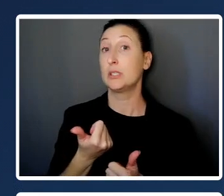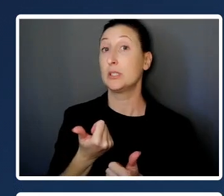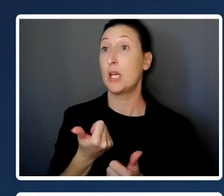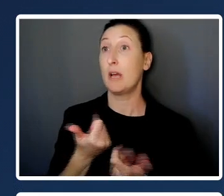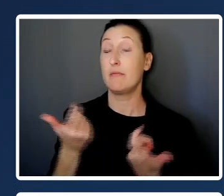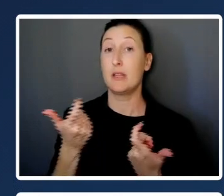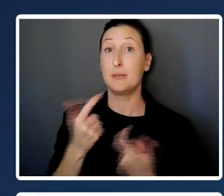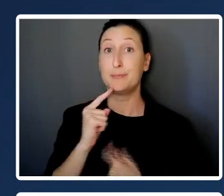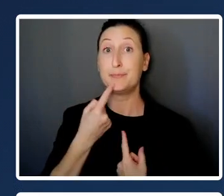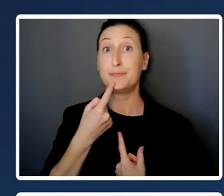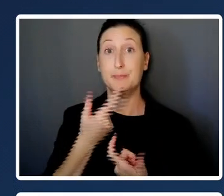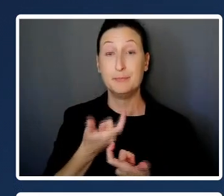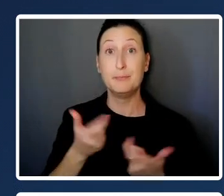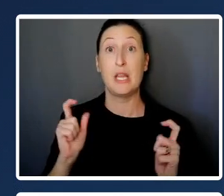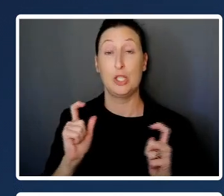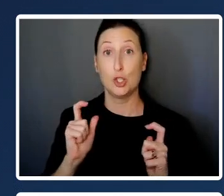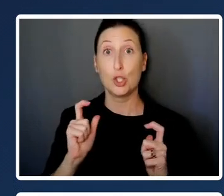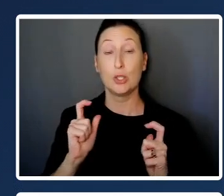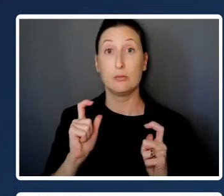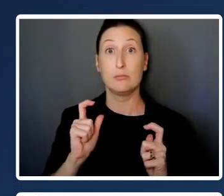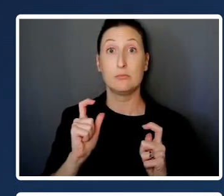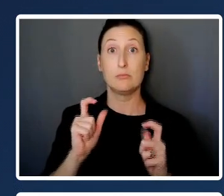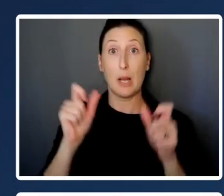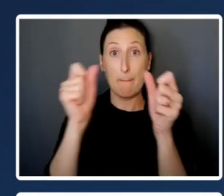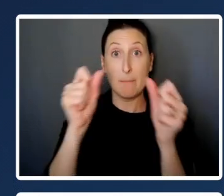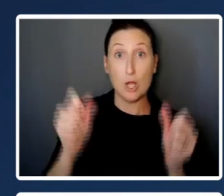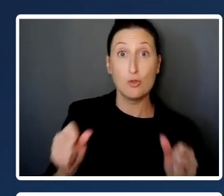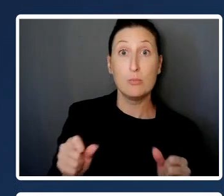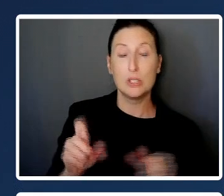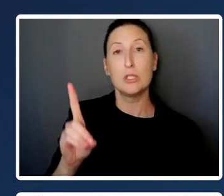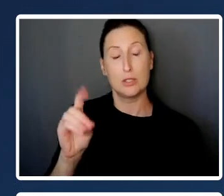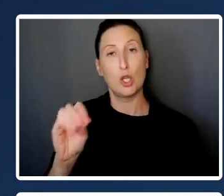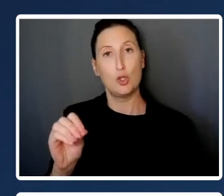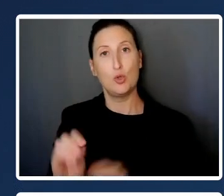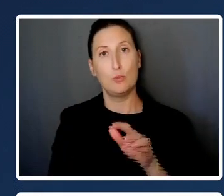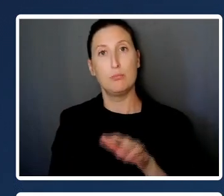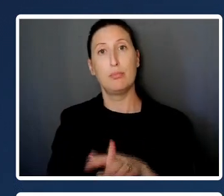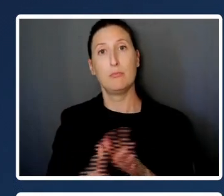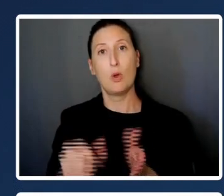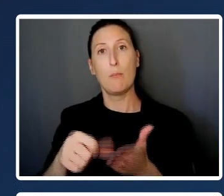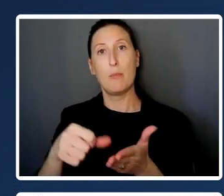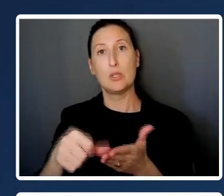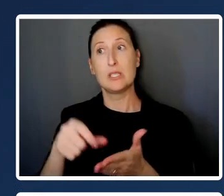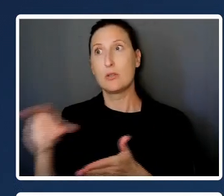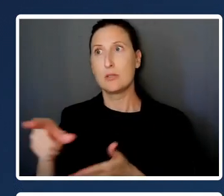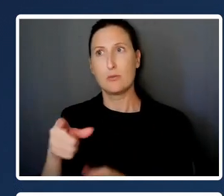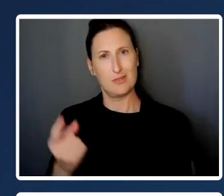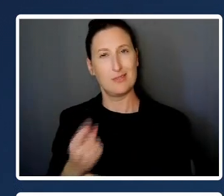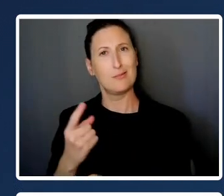Mall do appear on postage stamps. So, this is certainly a very appropriate topic for a stamp.